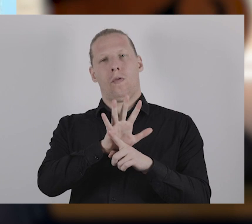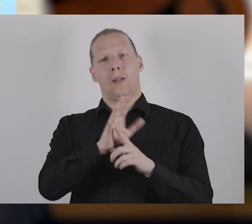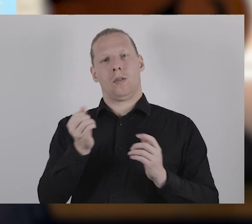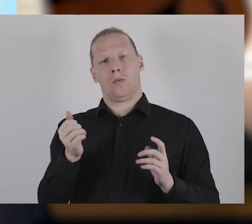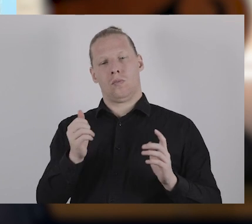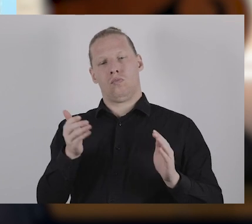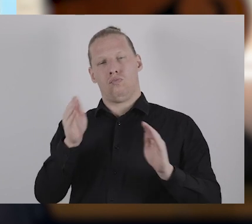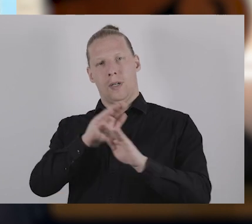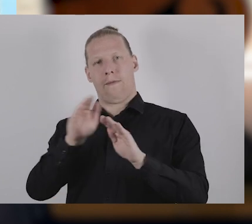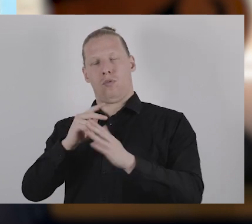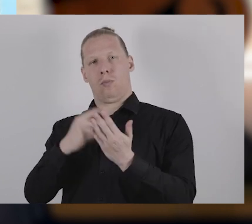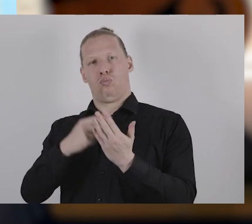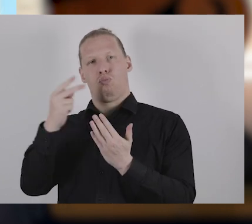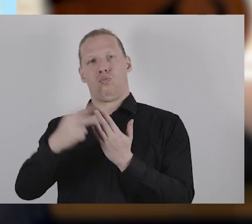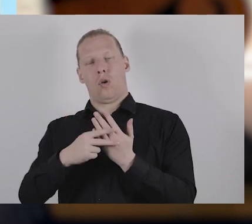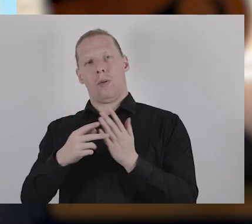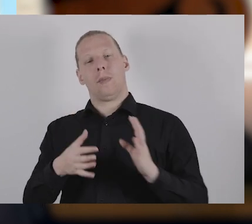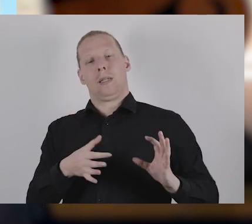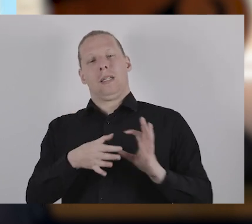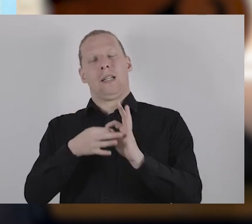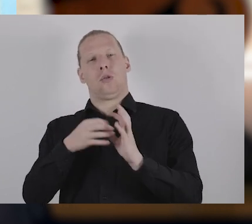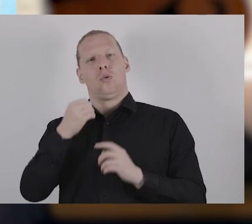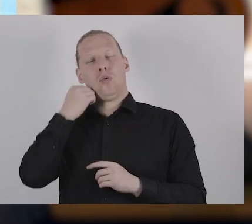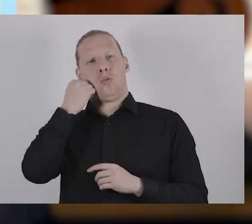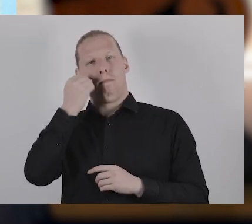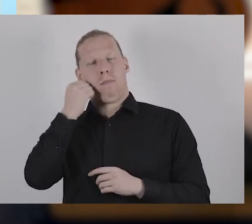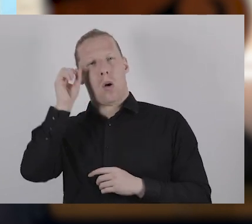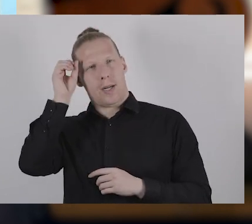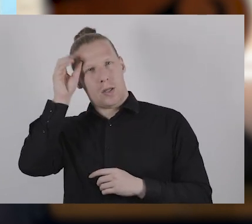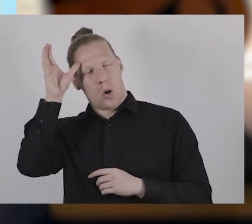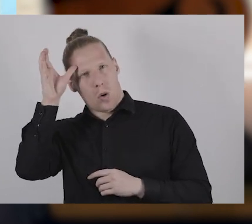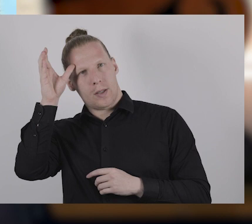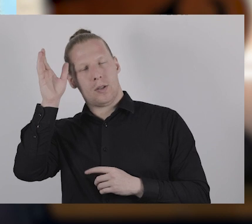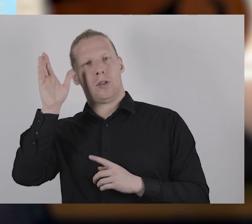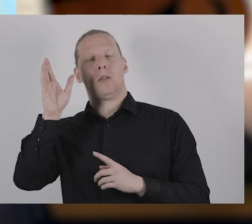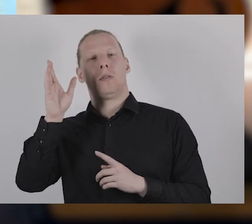has been Mātauranga Māori Te Awe Kōtuku, which supports iwi, hapū,